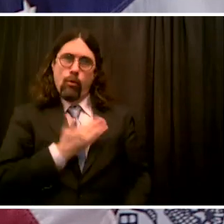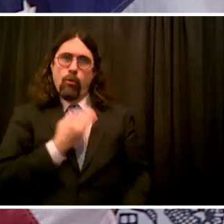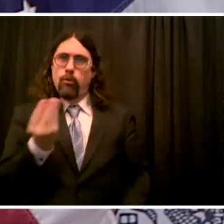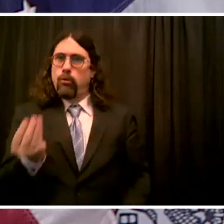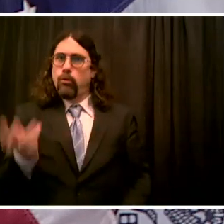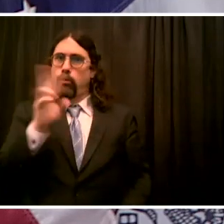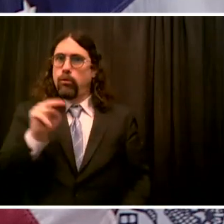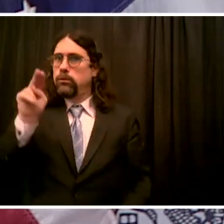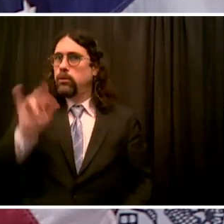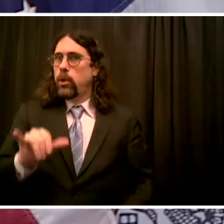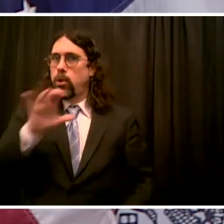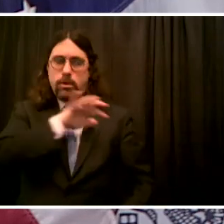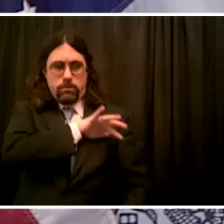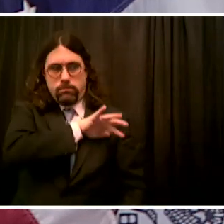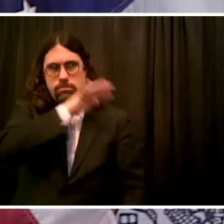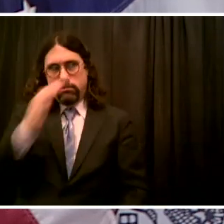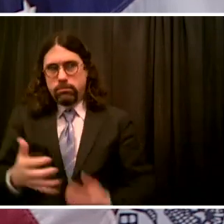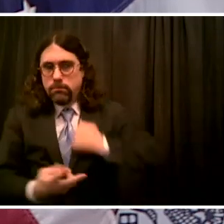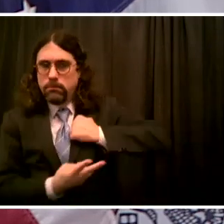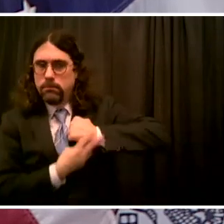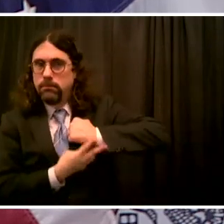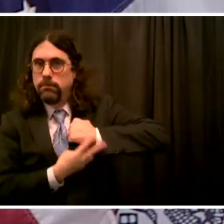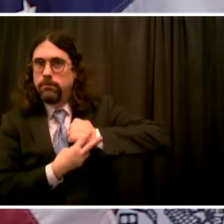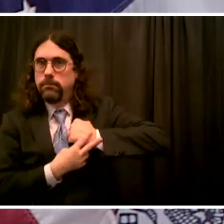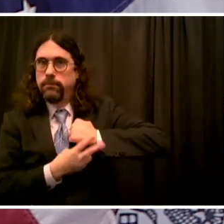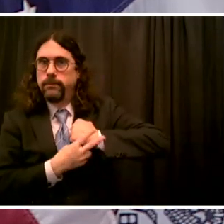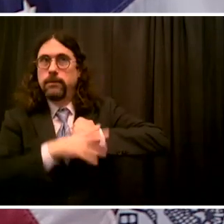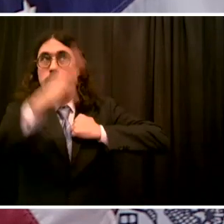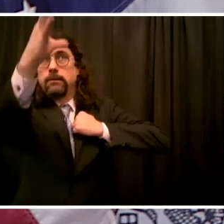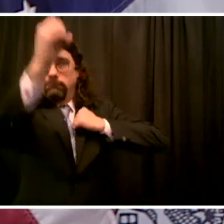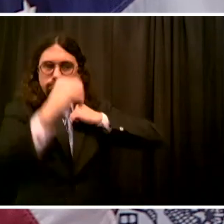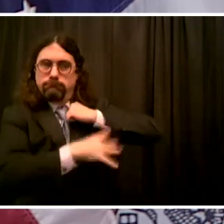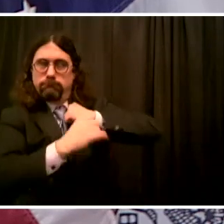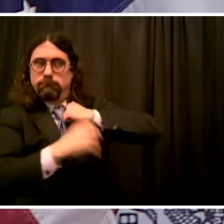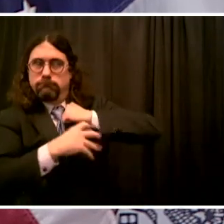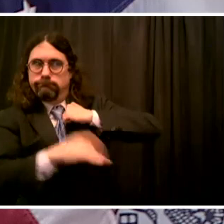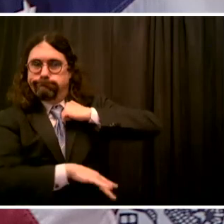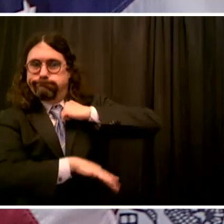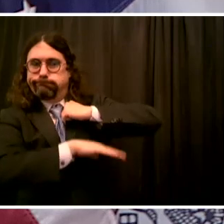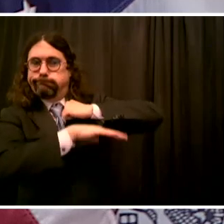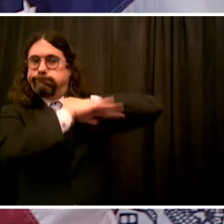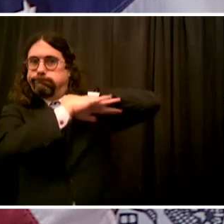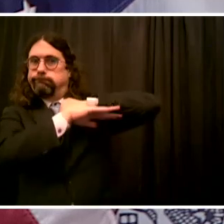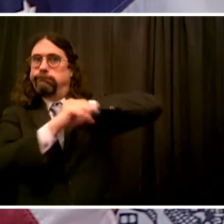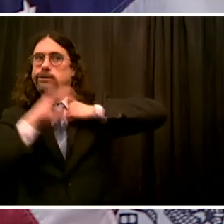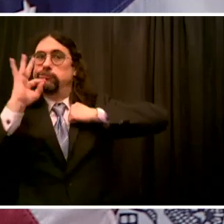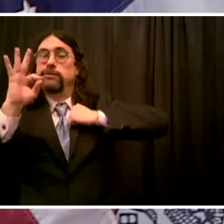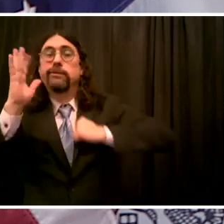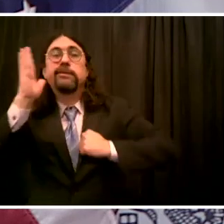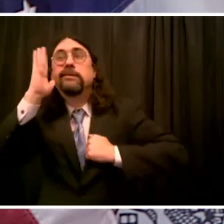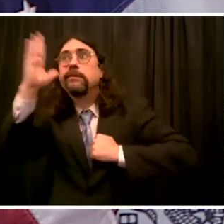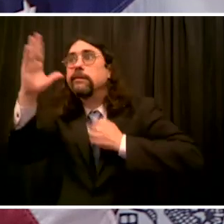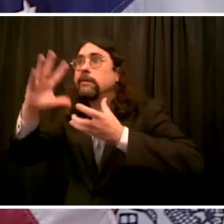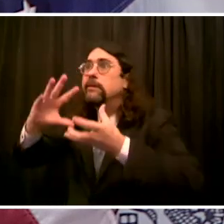WE'RE BUILDING A STRATEGIC RESERVE. WE REAA LWAYS VIGILANT F AORNY